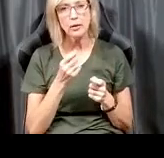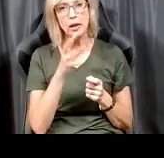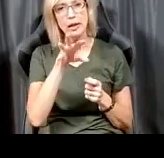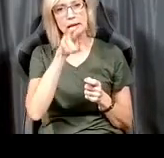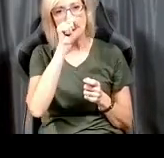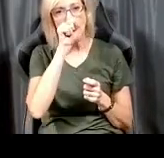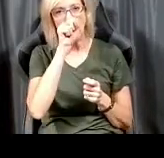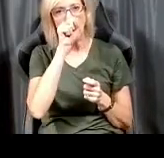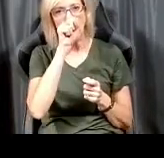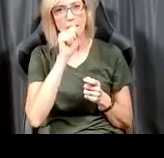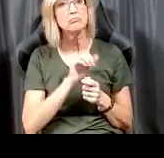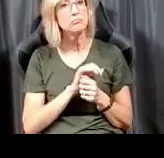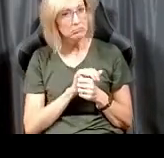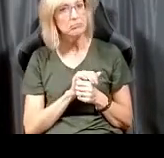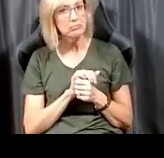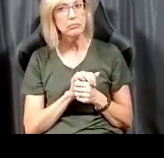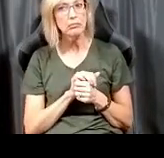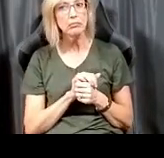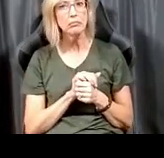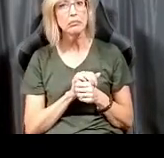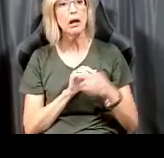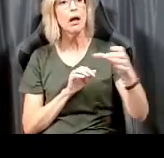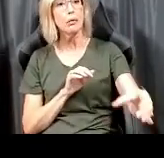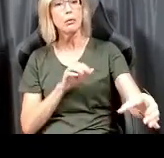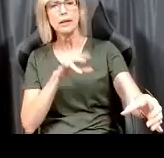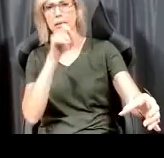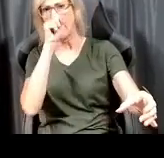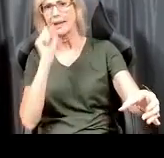. So they do smell it from a distance. But now we want